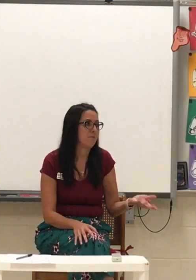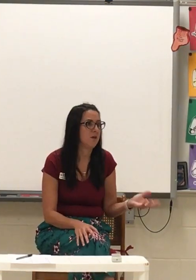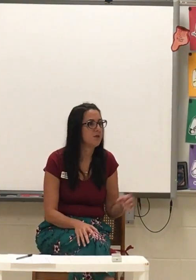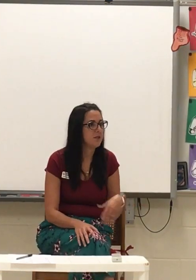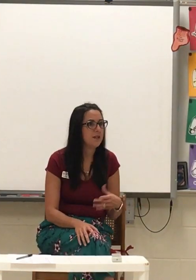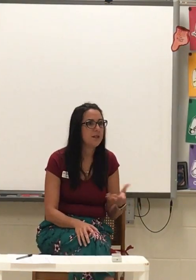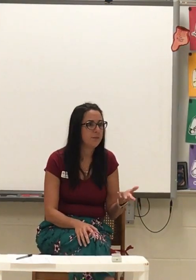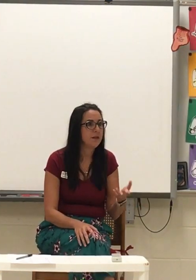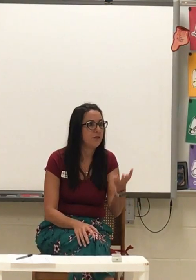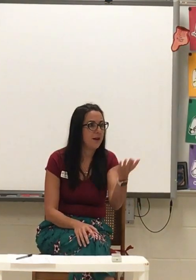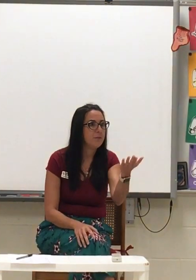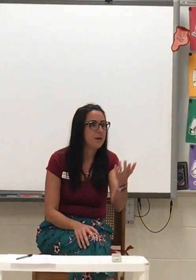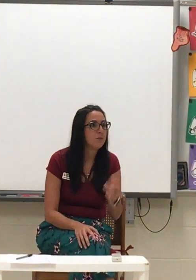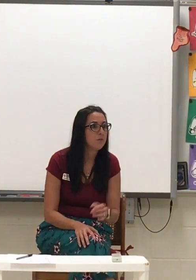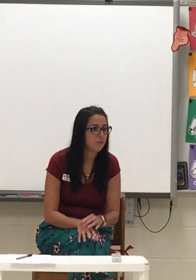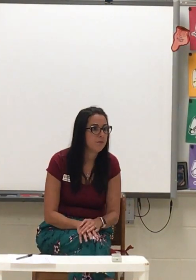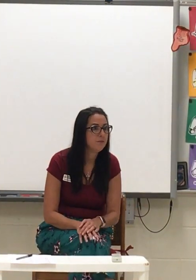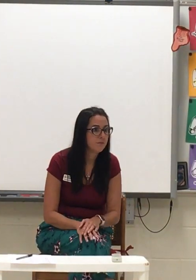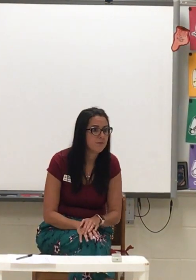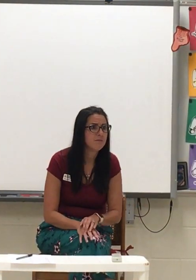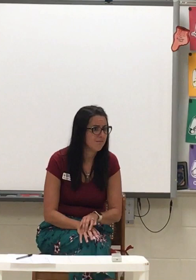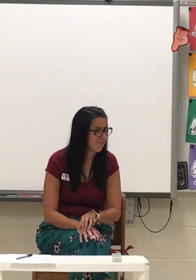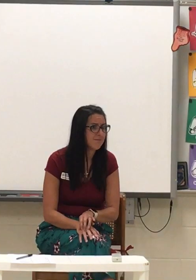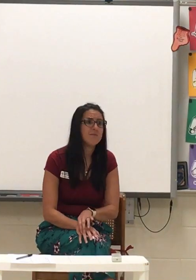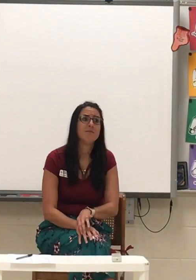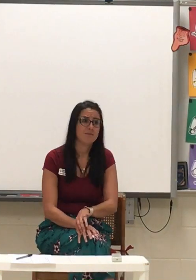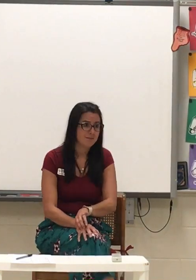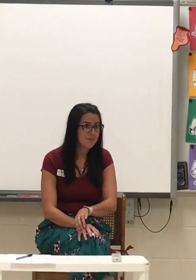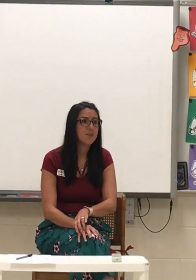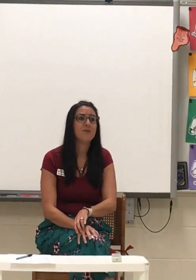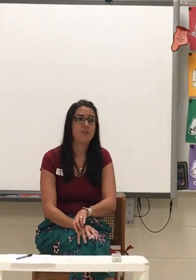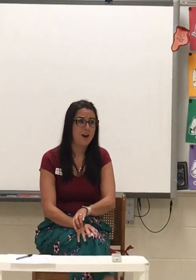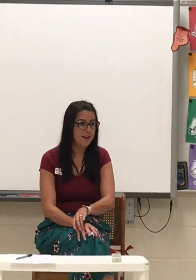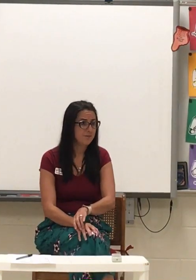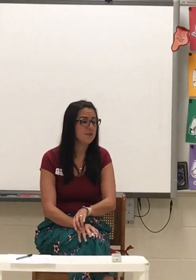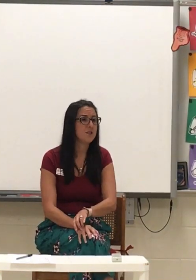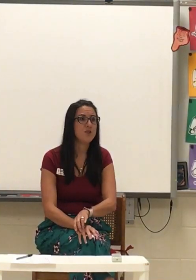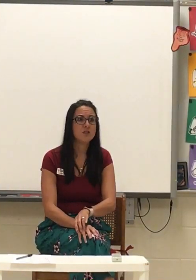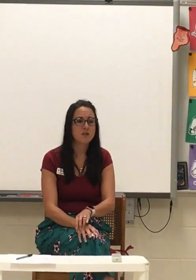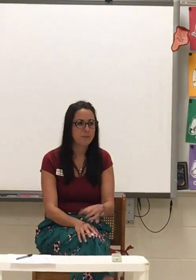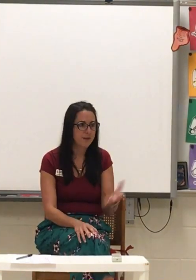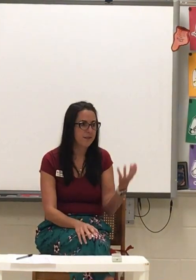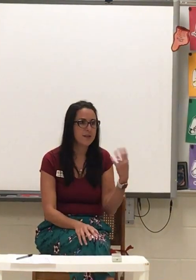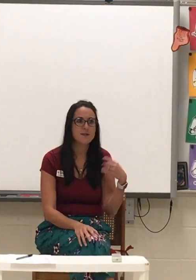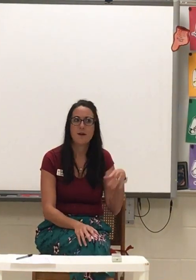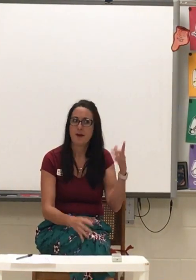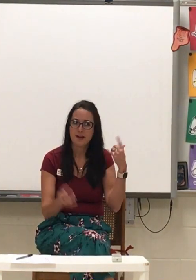immersed in it being around people right so you just start picking things up out